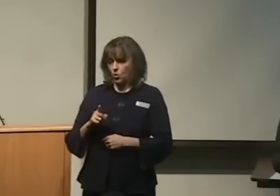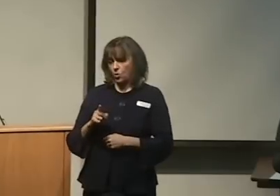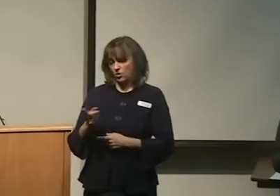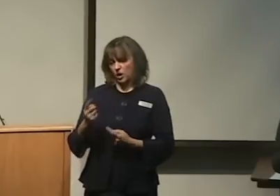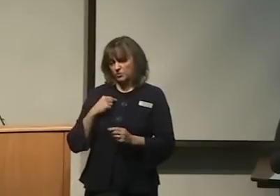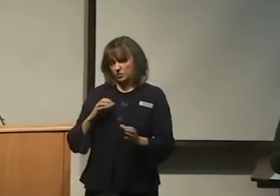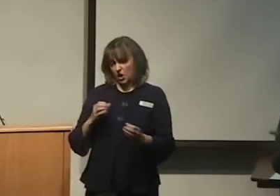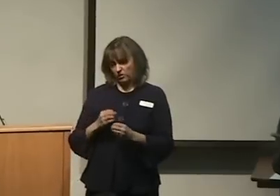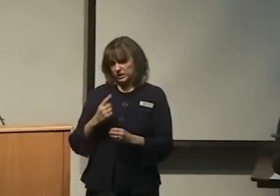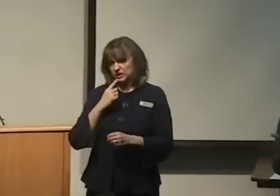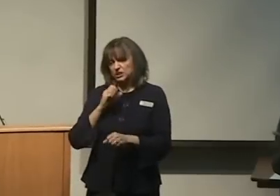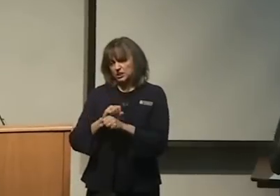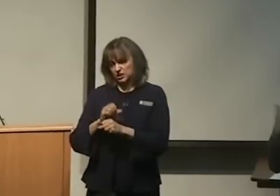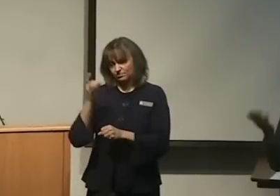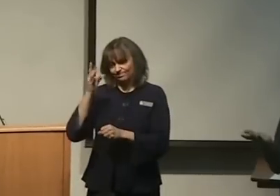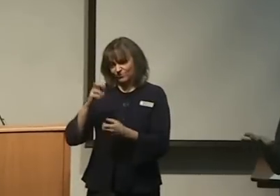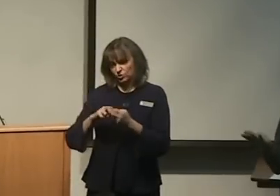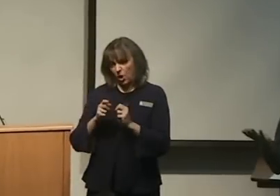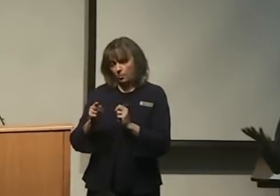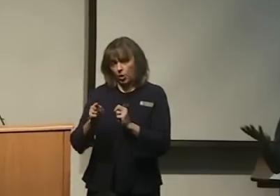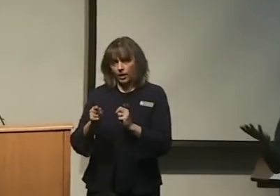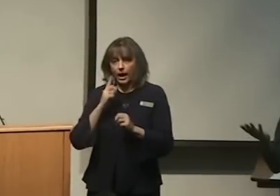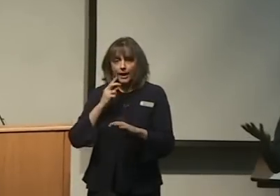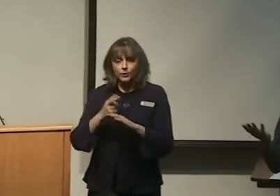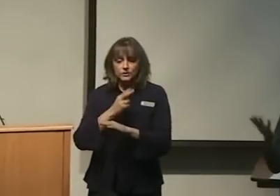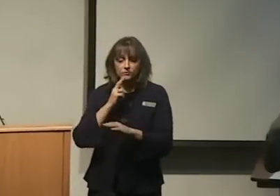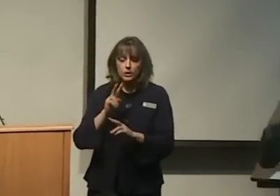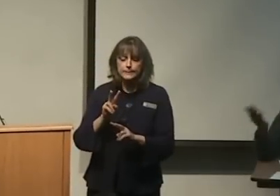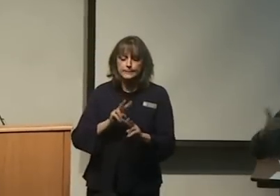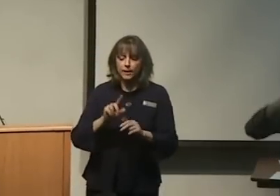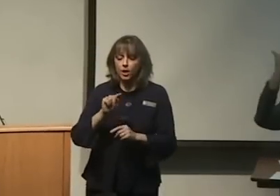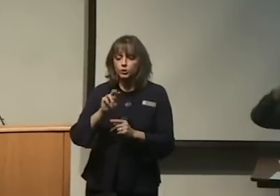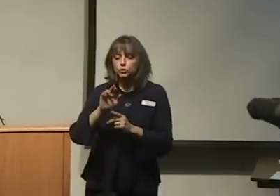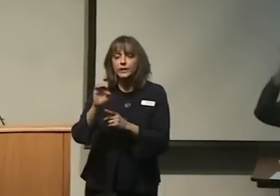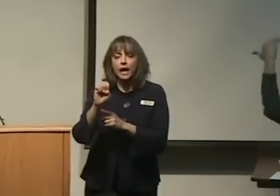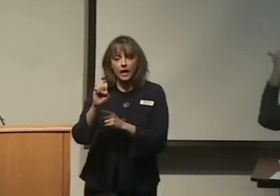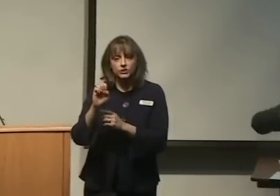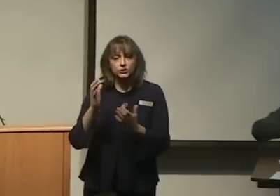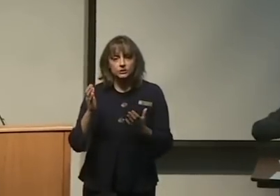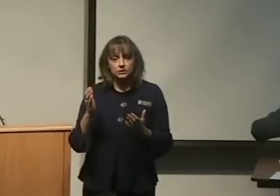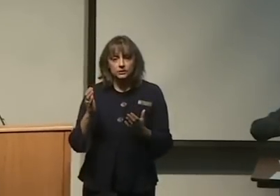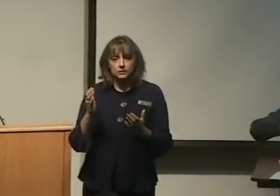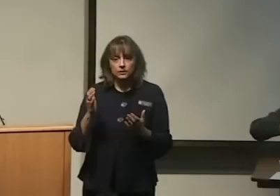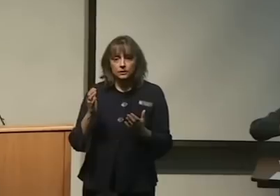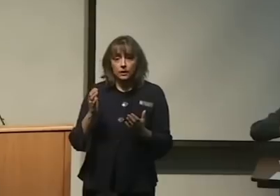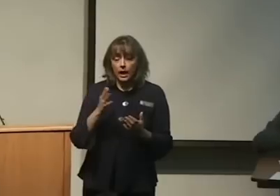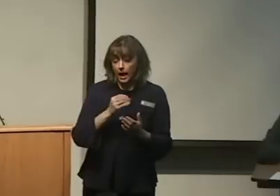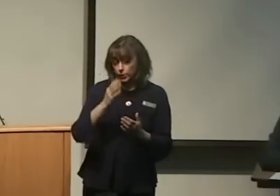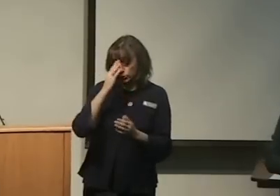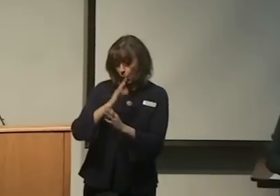Let's share screens in Skype, and basically Skype is free. And they're going to walk into your office and say will you help me with my paper?